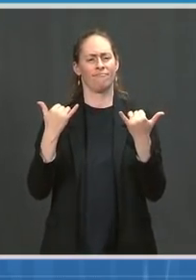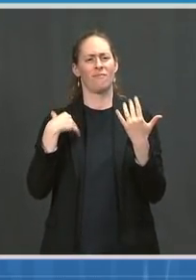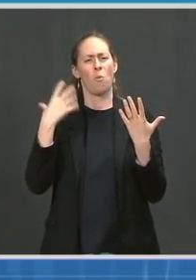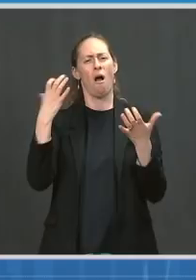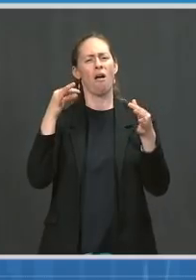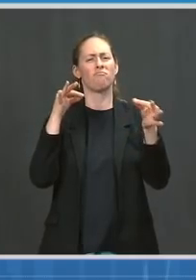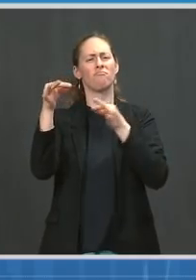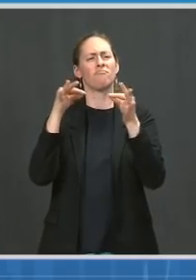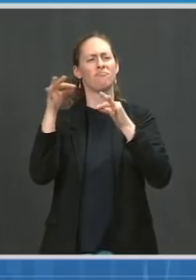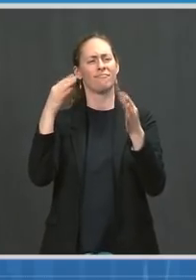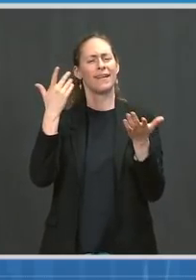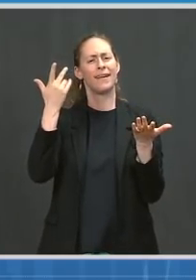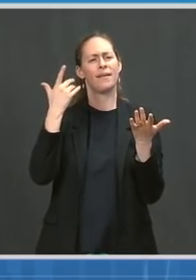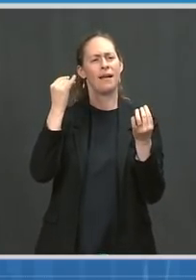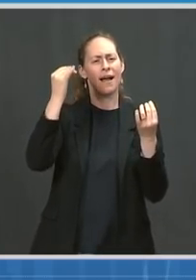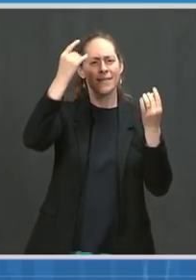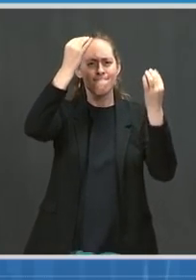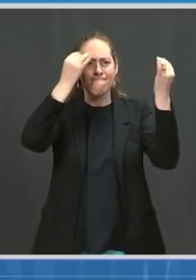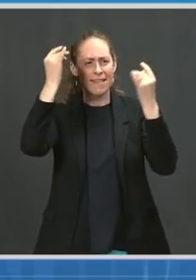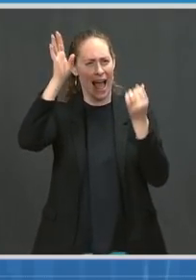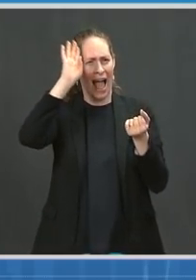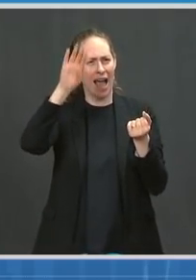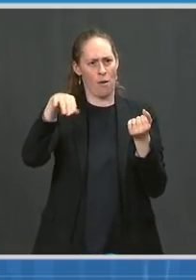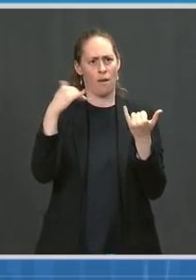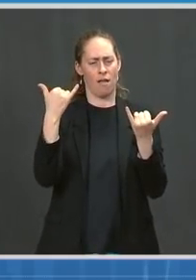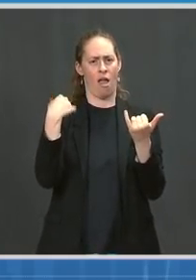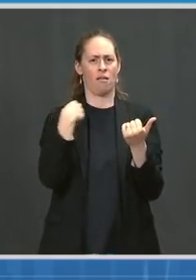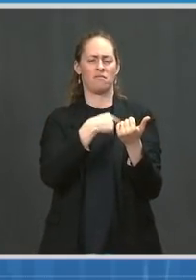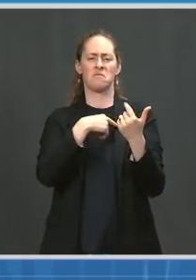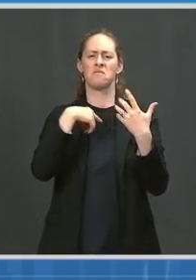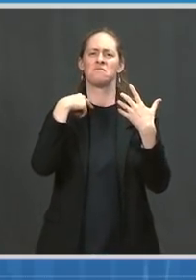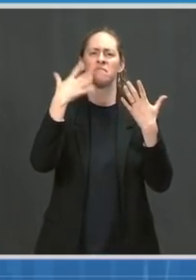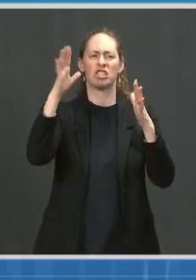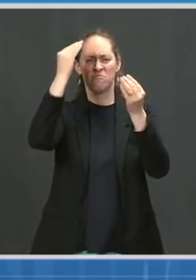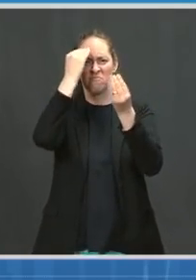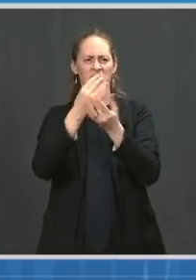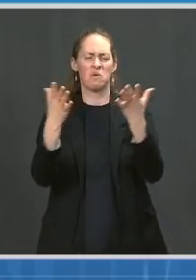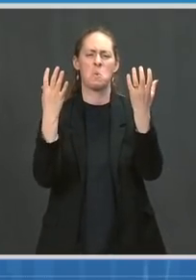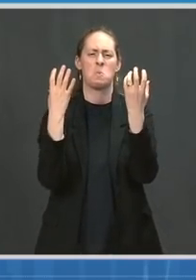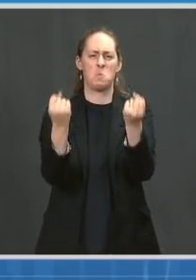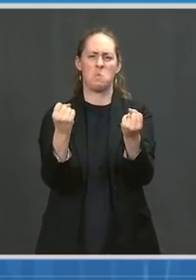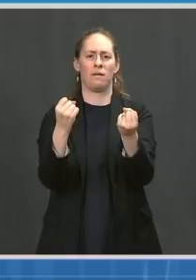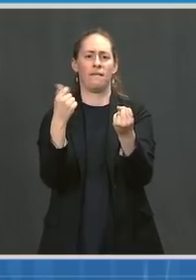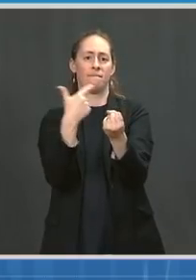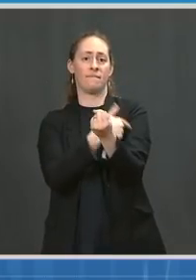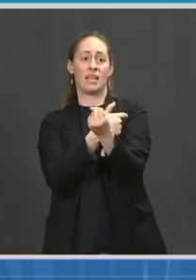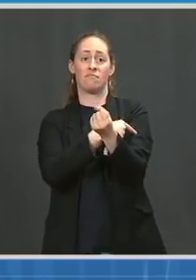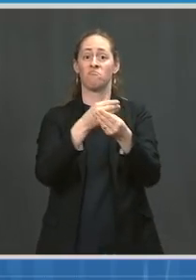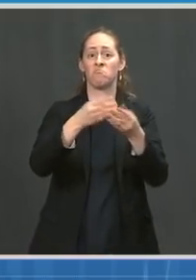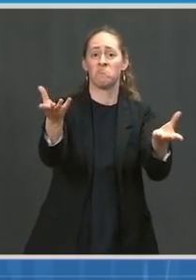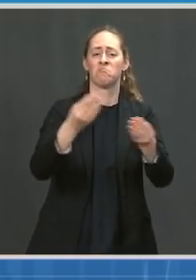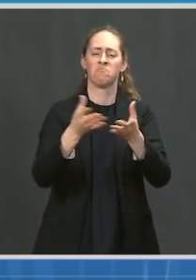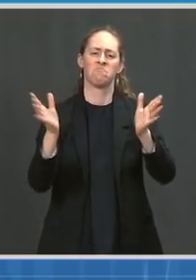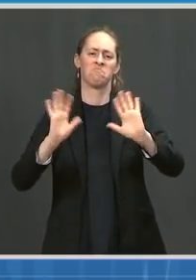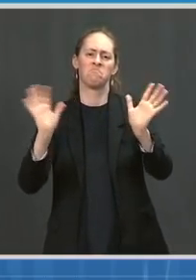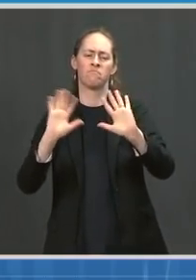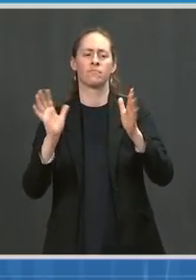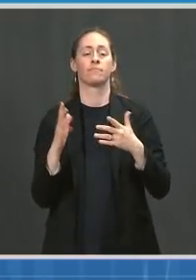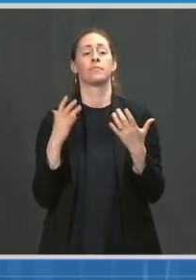our recent announcement to recommend a pause on administering the Johnson & Johnson vaccine at this time. But, first, I do want to share with you